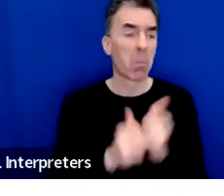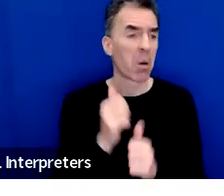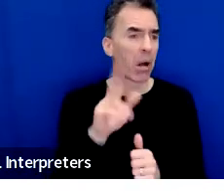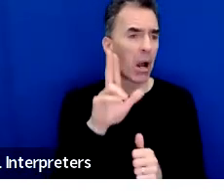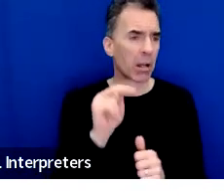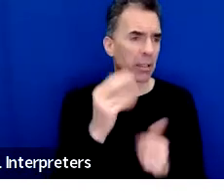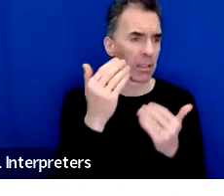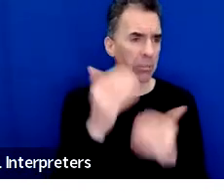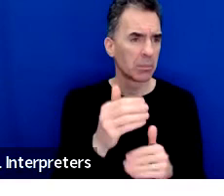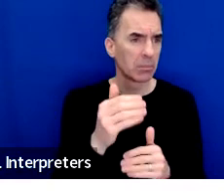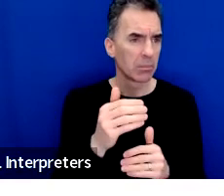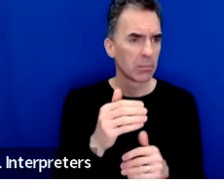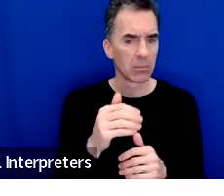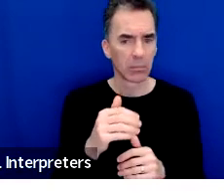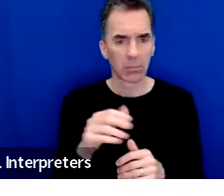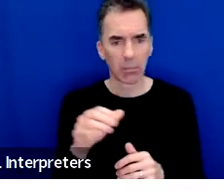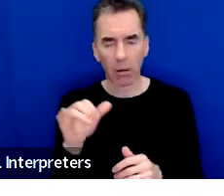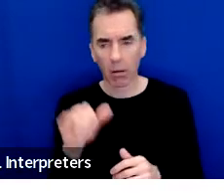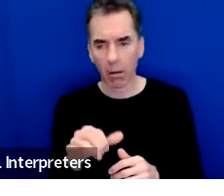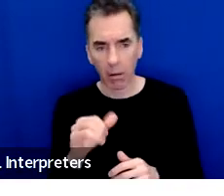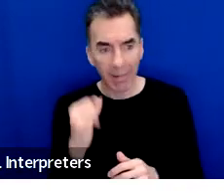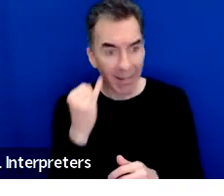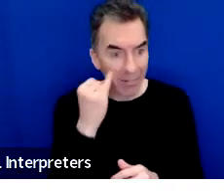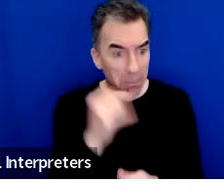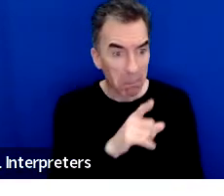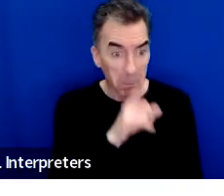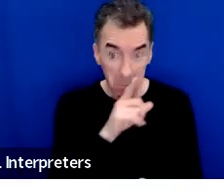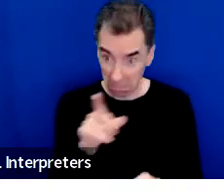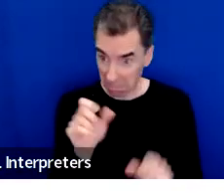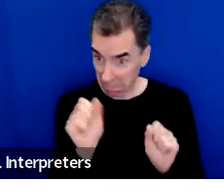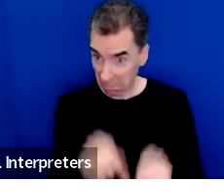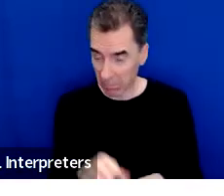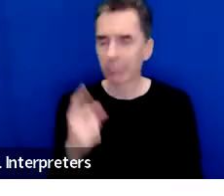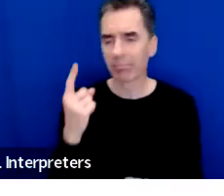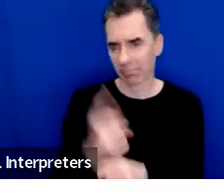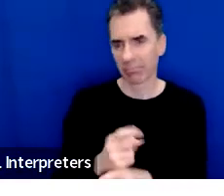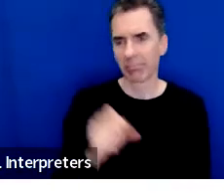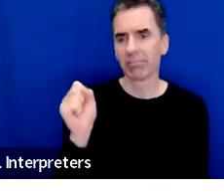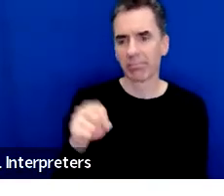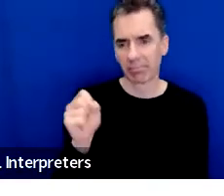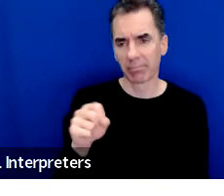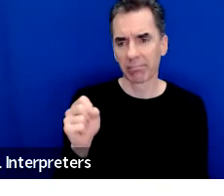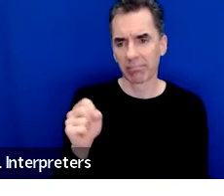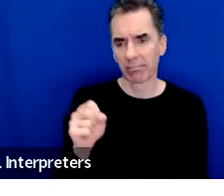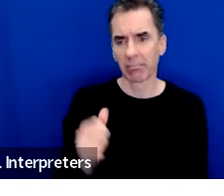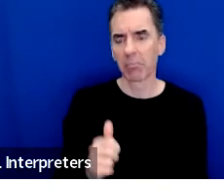So if it doesn't say anything like that, you're probably okay Correct. Yeah. Okay. Yeah, most of most of them are.